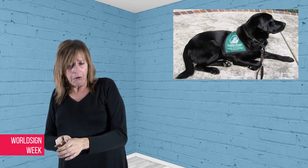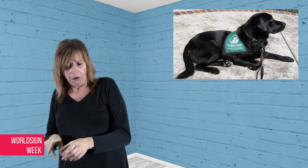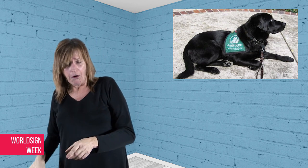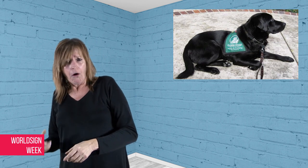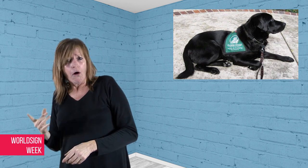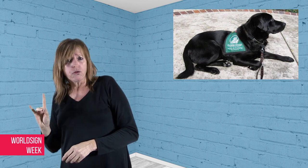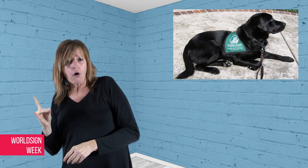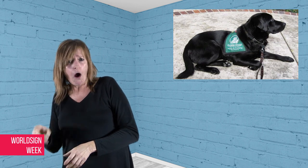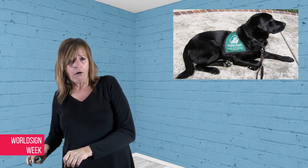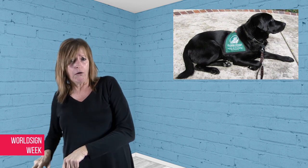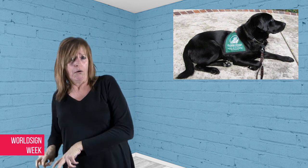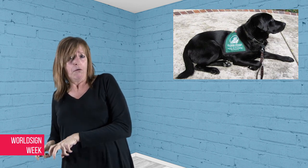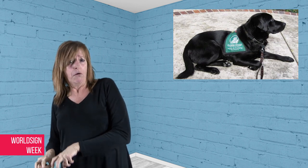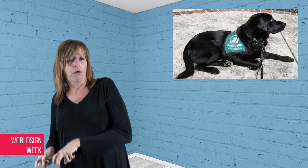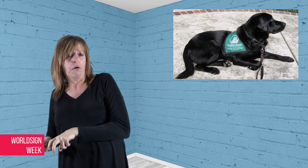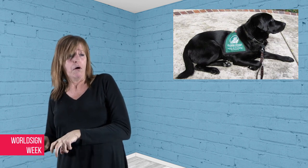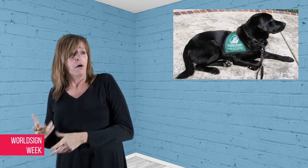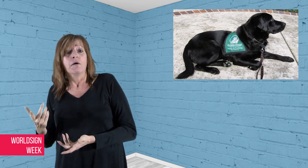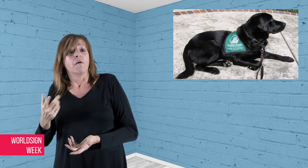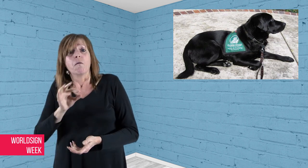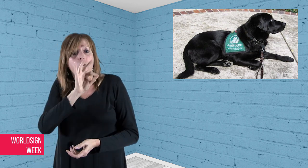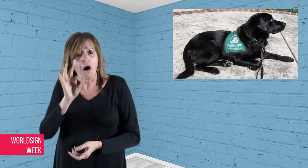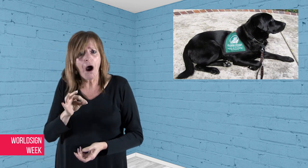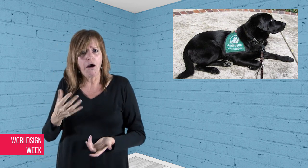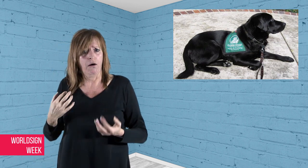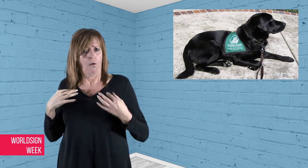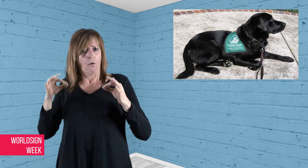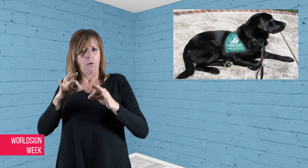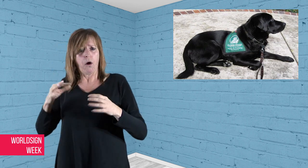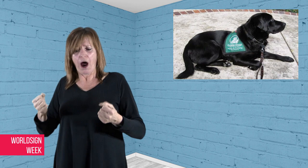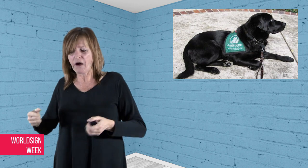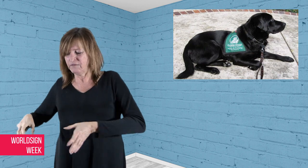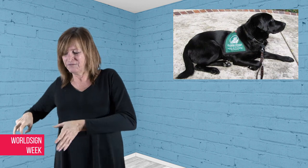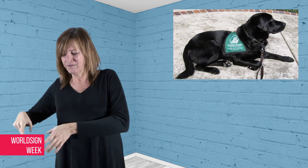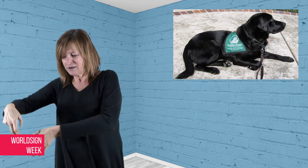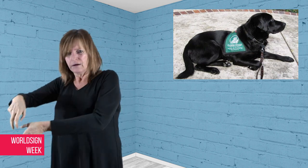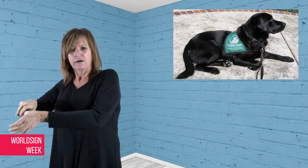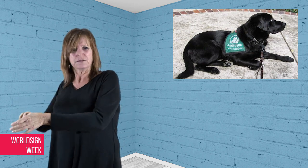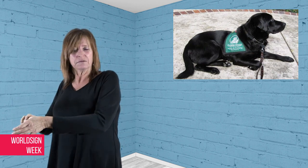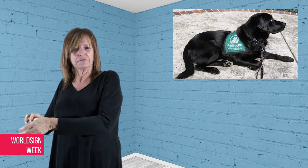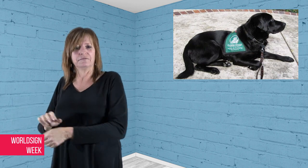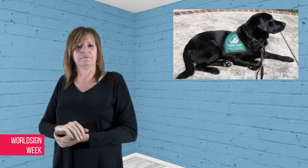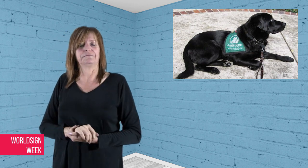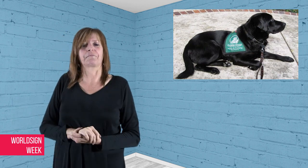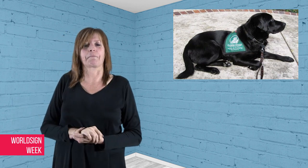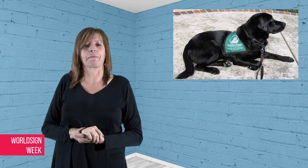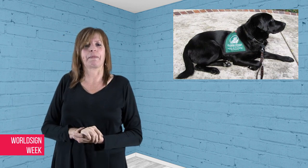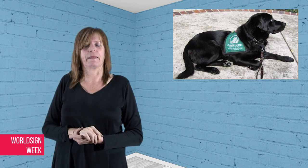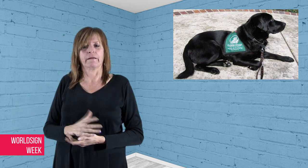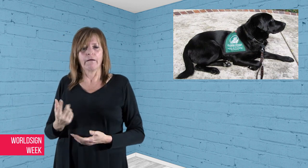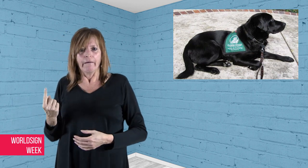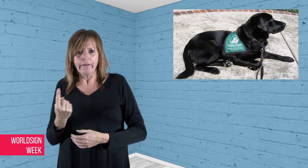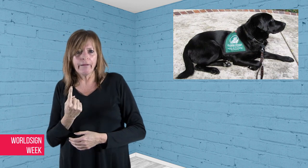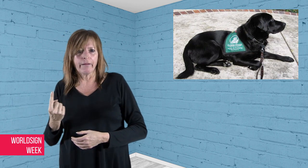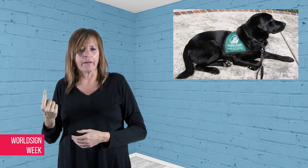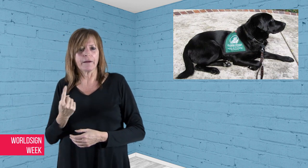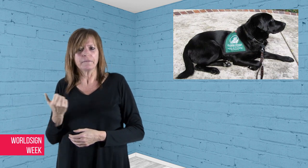Stranded. Tried to talking to the guard, tried being reasonable but